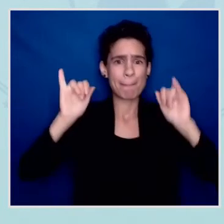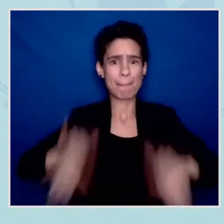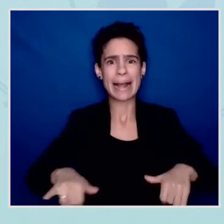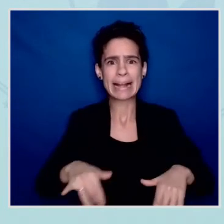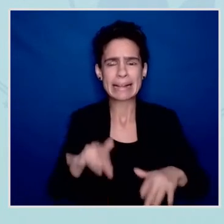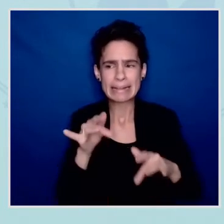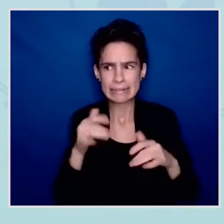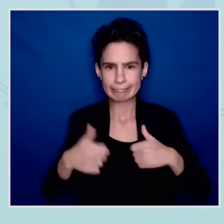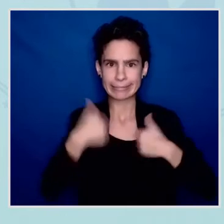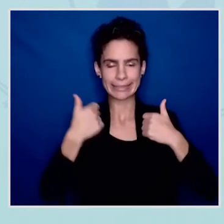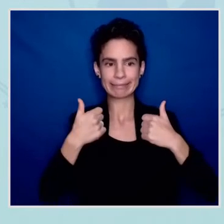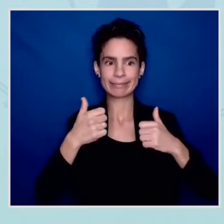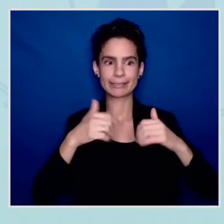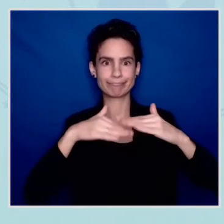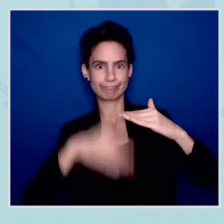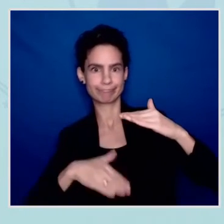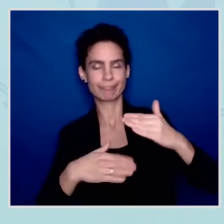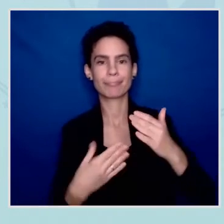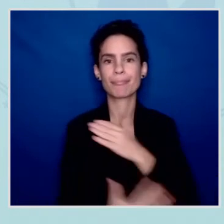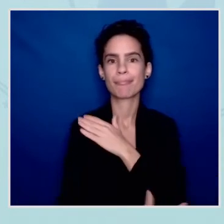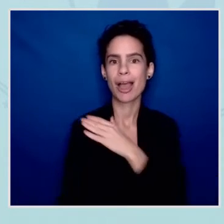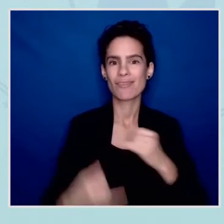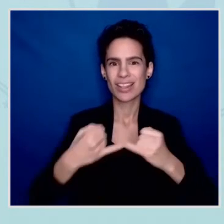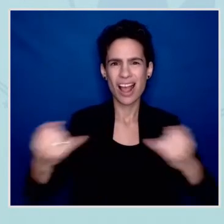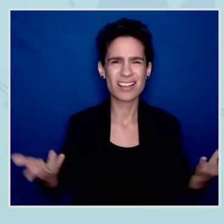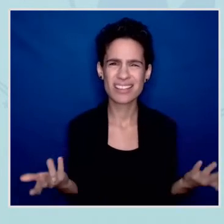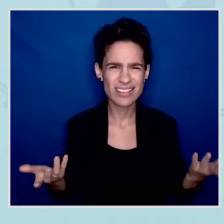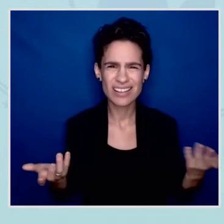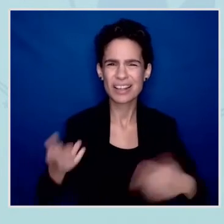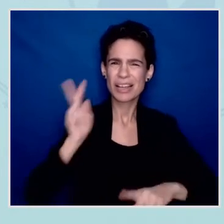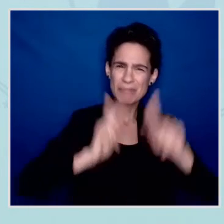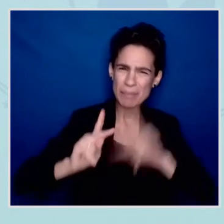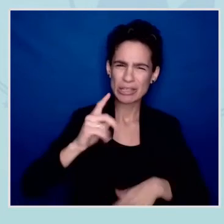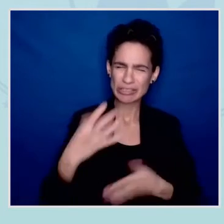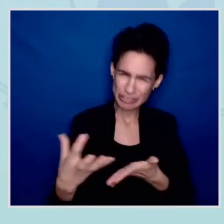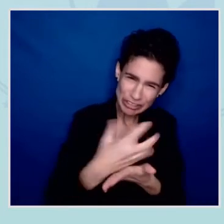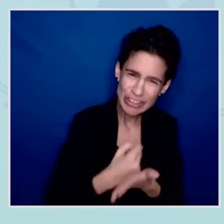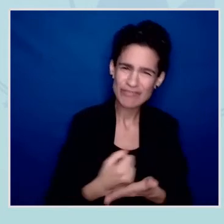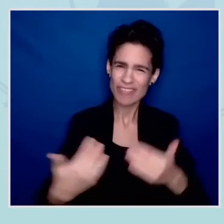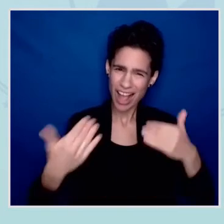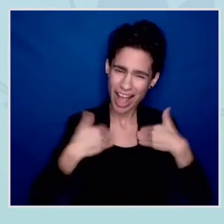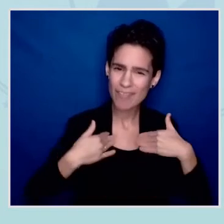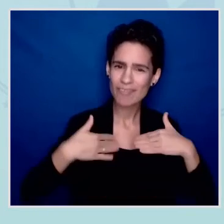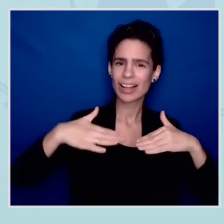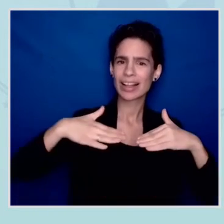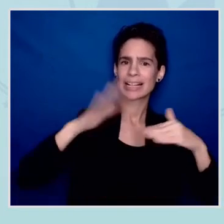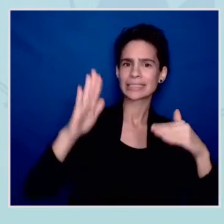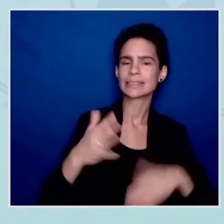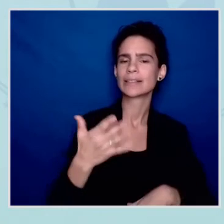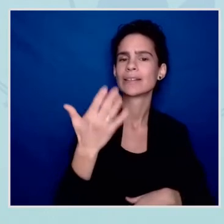$15 AN HOUR, MINIMUM. NO ONE, NO ONE SHOULD WORK AS